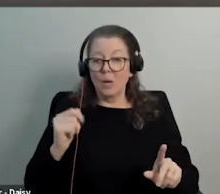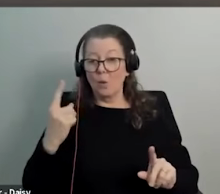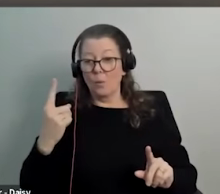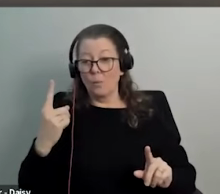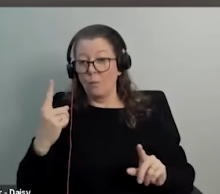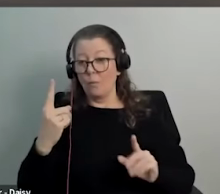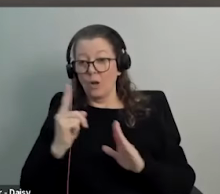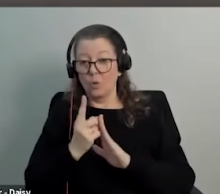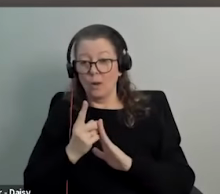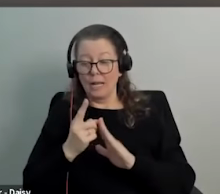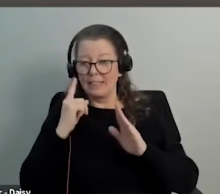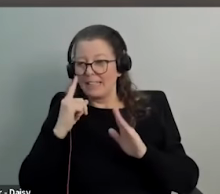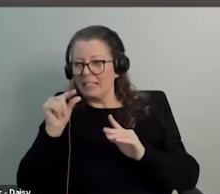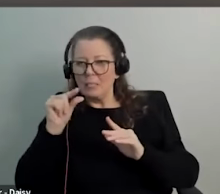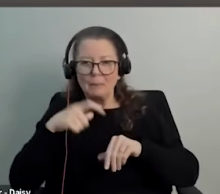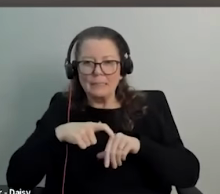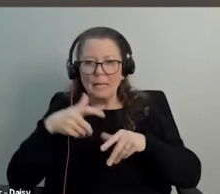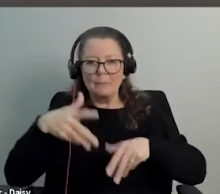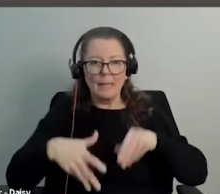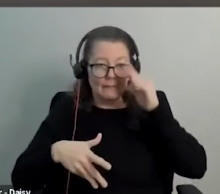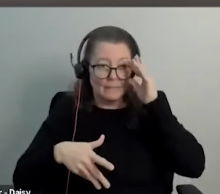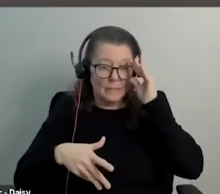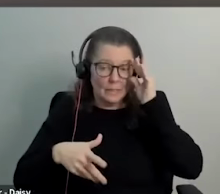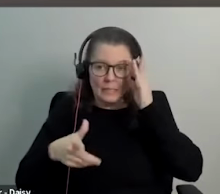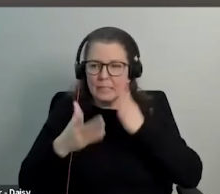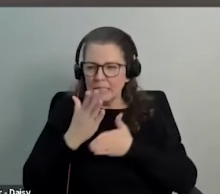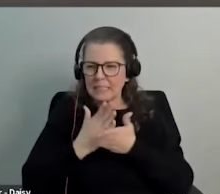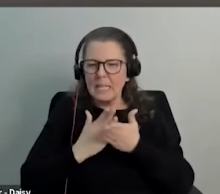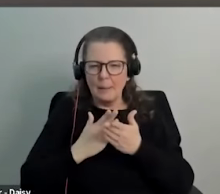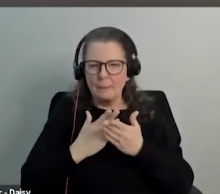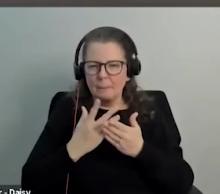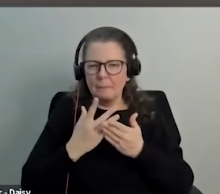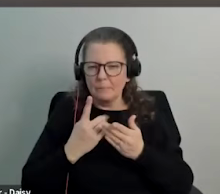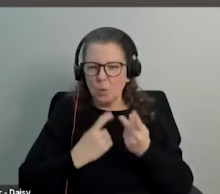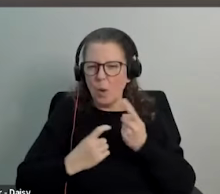We had some questions about the certifications.